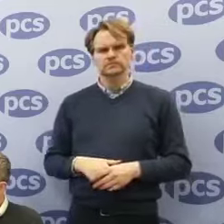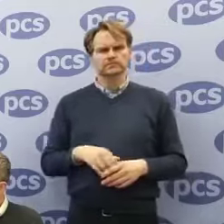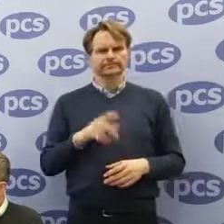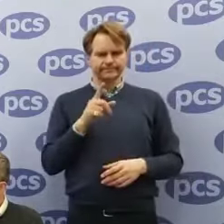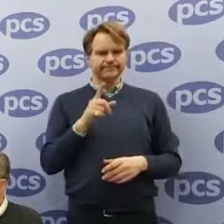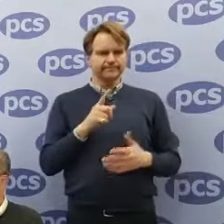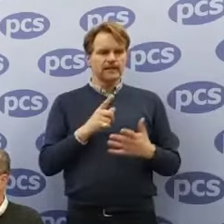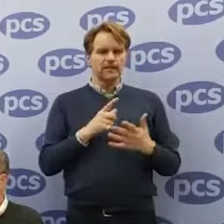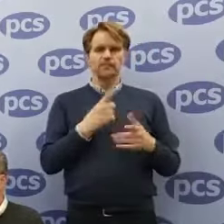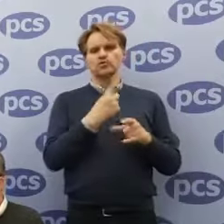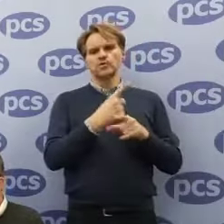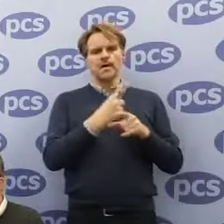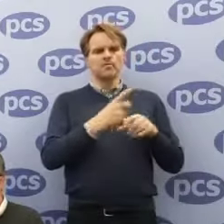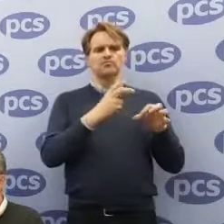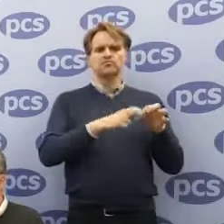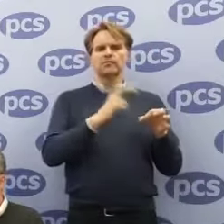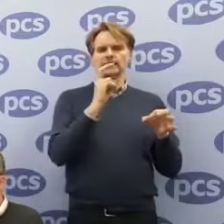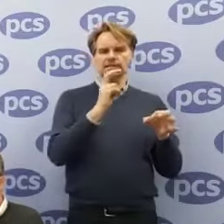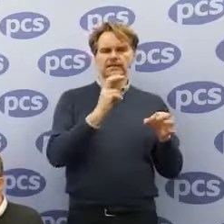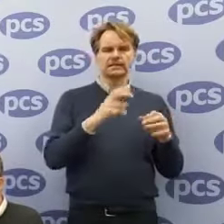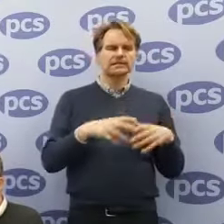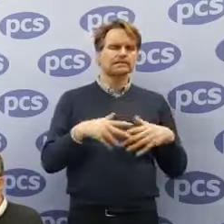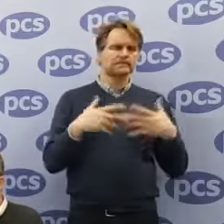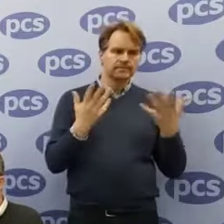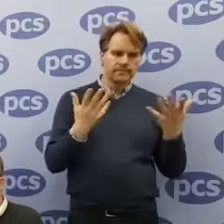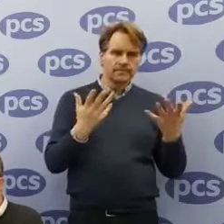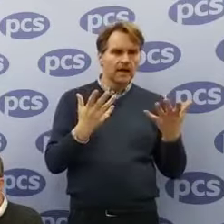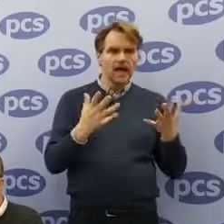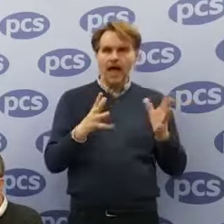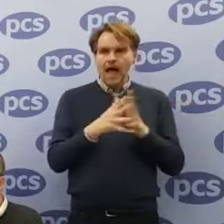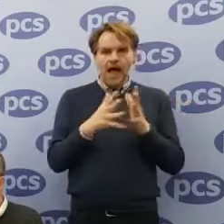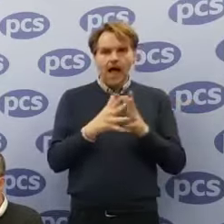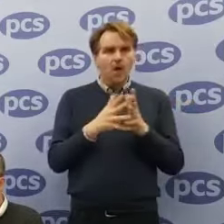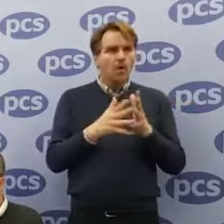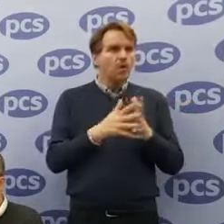capacity Ali says, how are we expected it to also deliver Brexit - it's really a